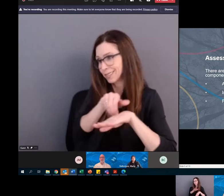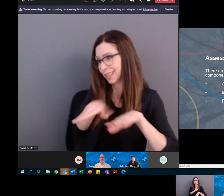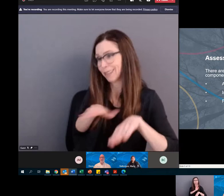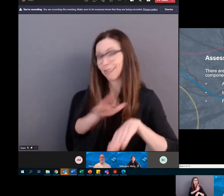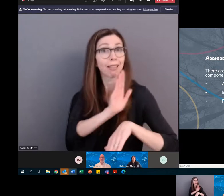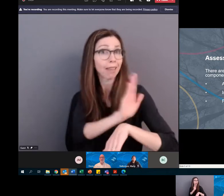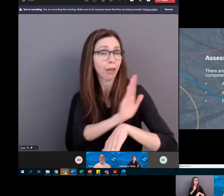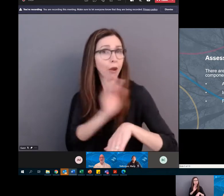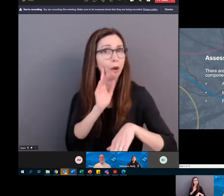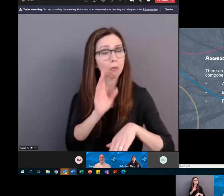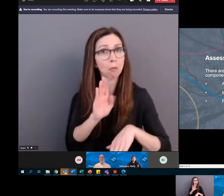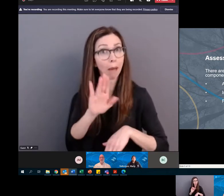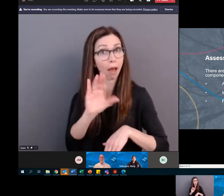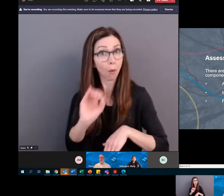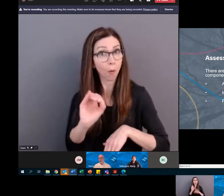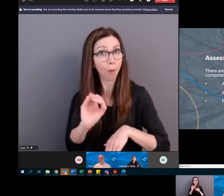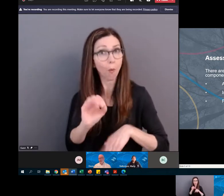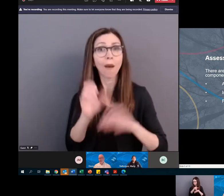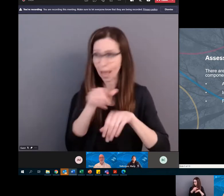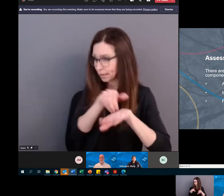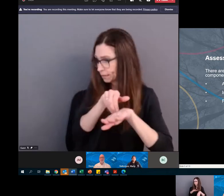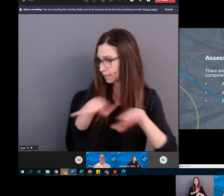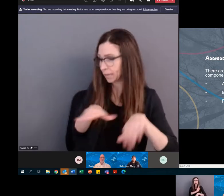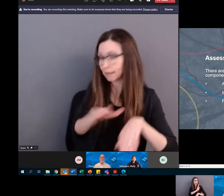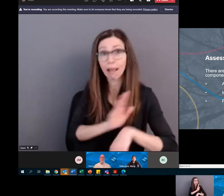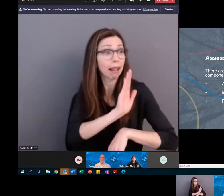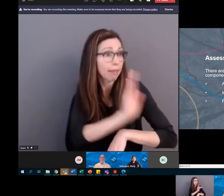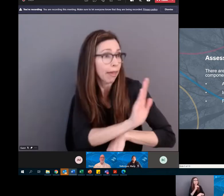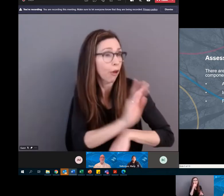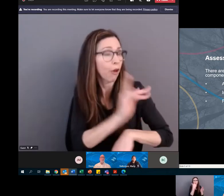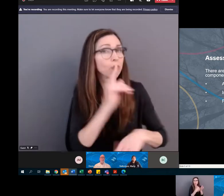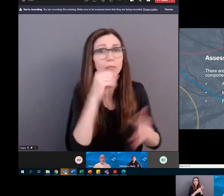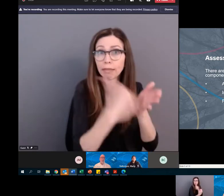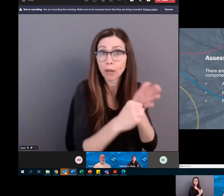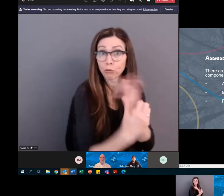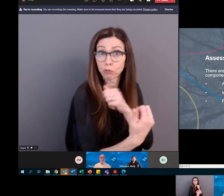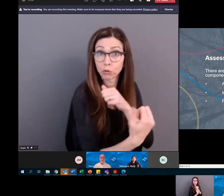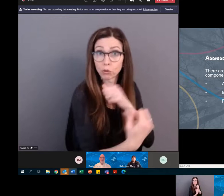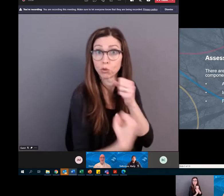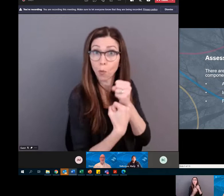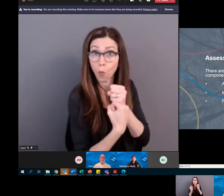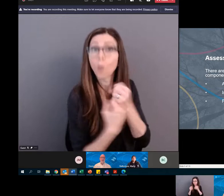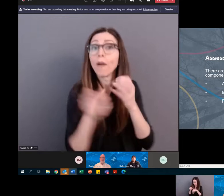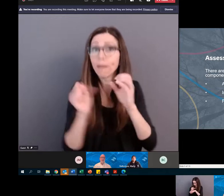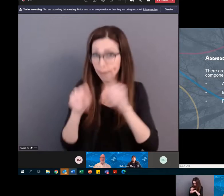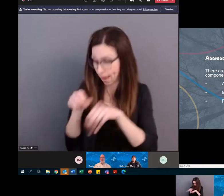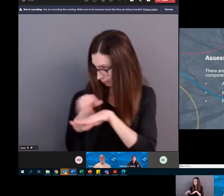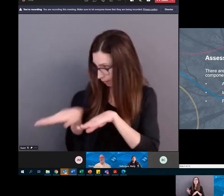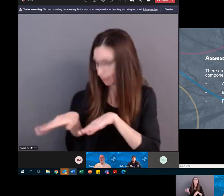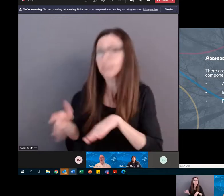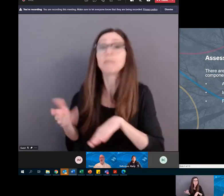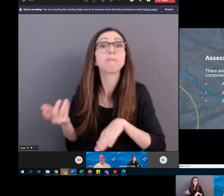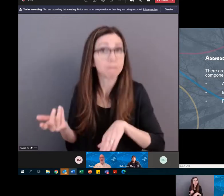artistic team as well as letters of support. When you are selecting support material, you want